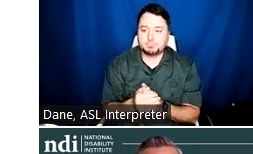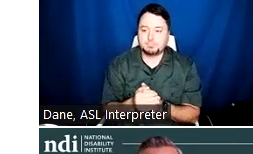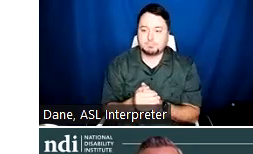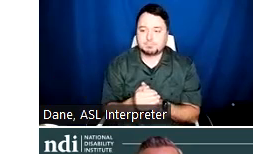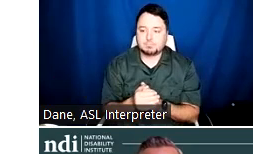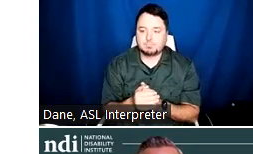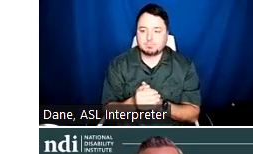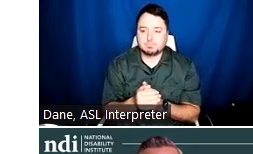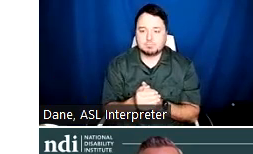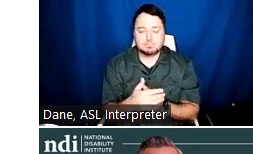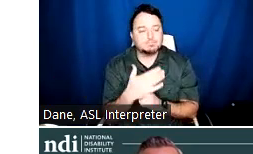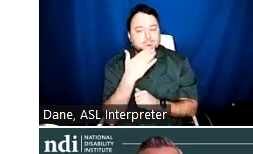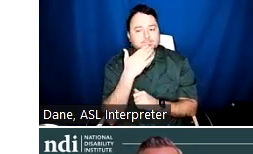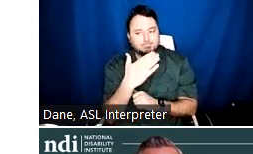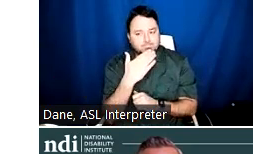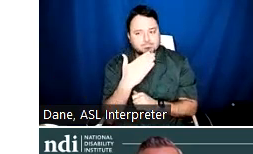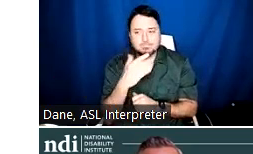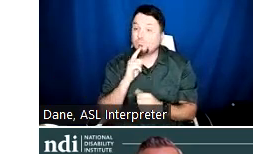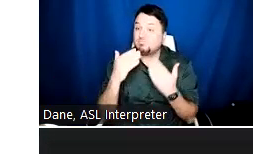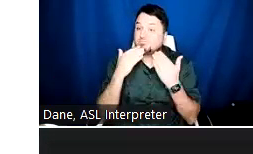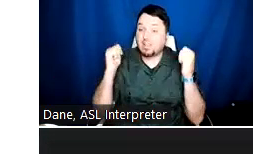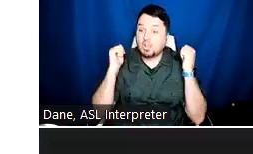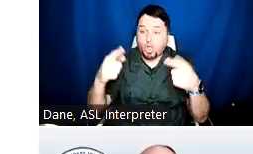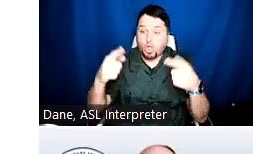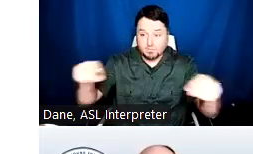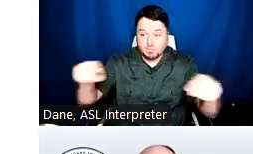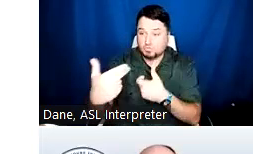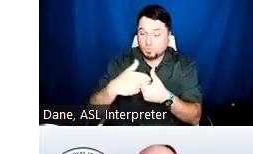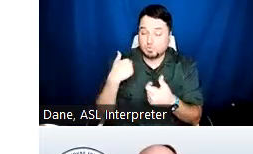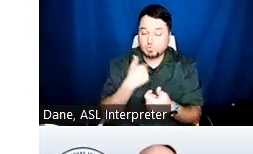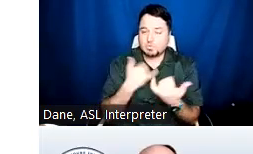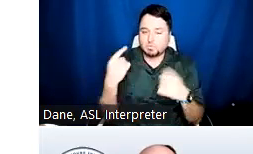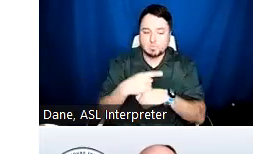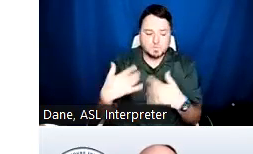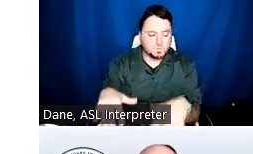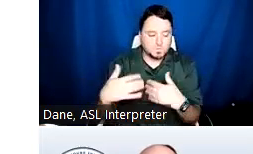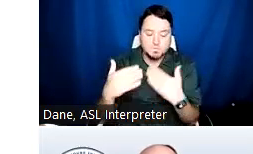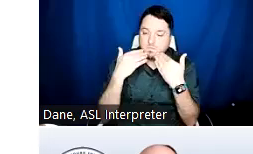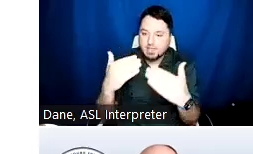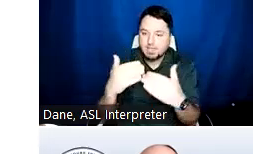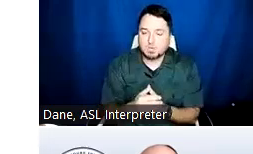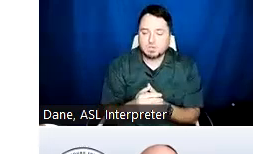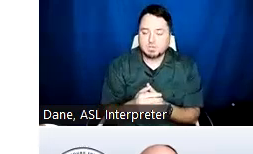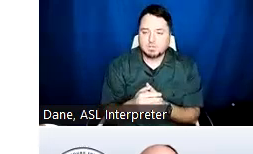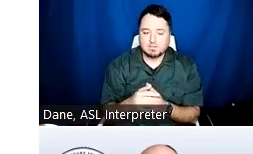Thank you, I want to thank all of you for joining us today and spending time with us. I